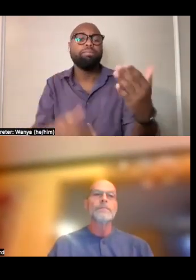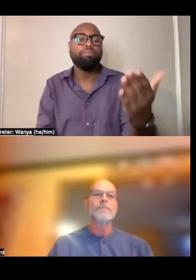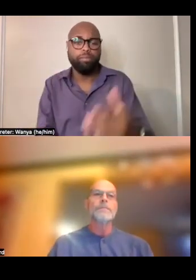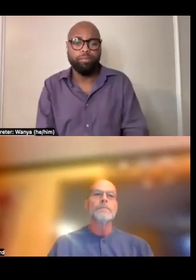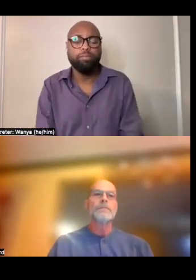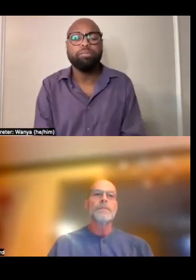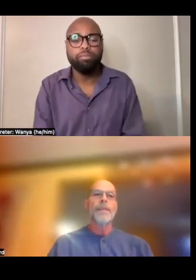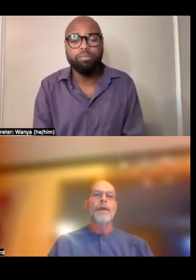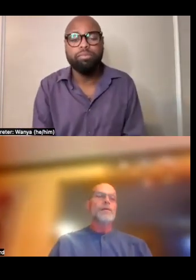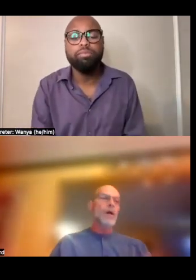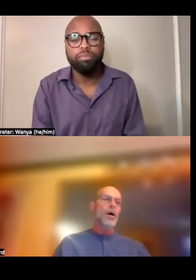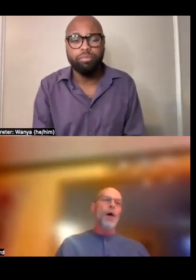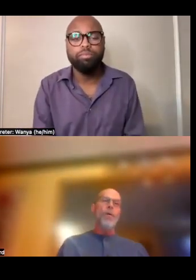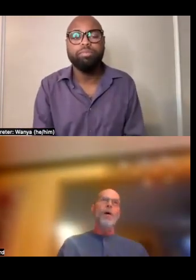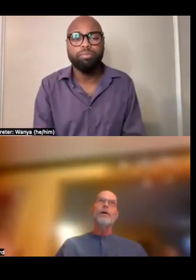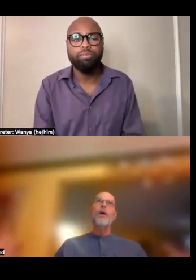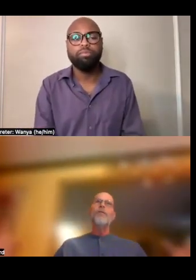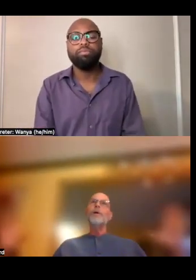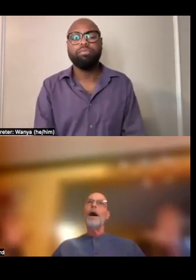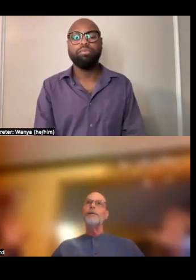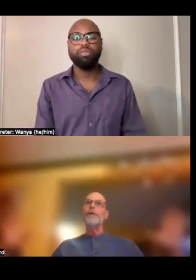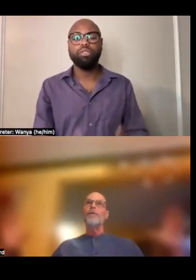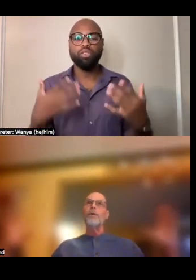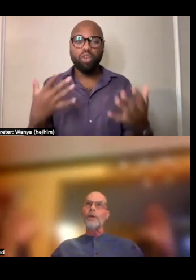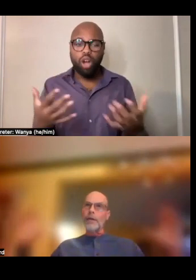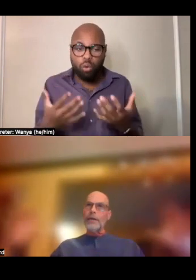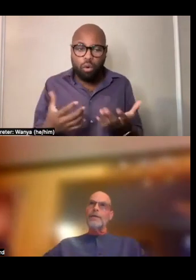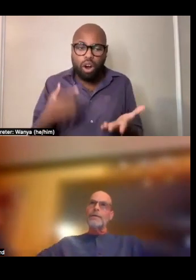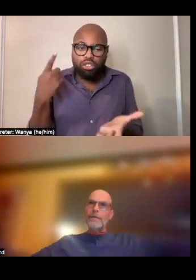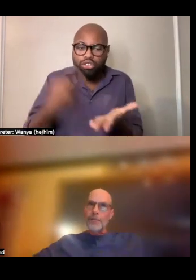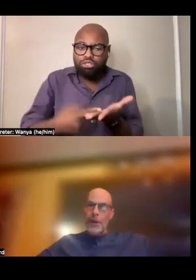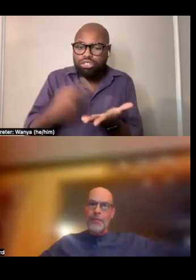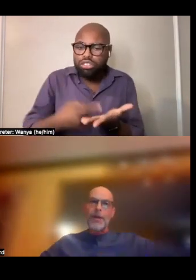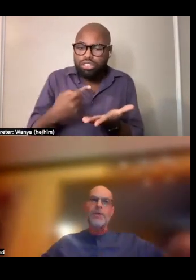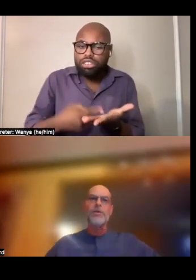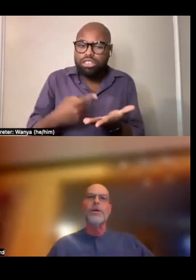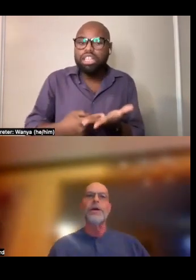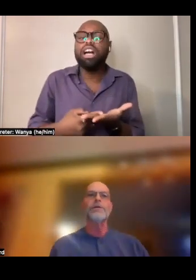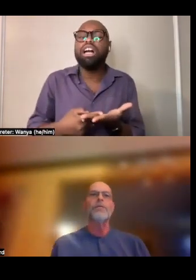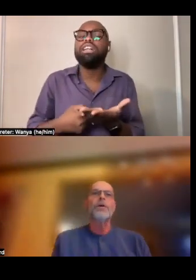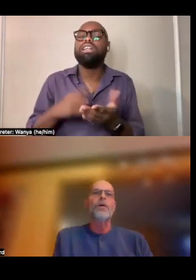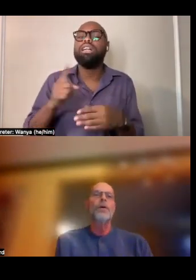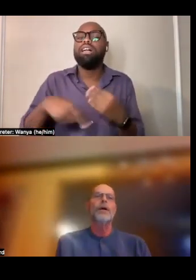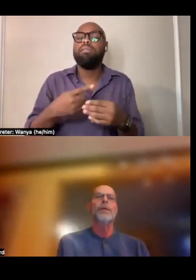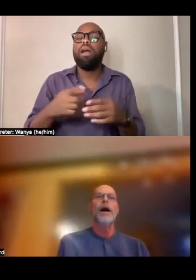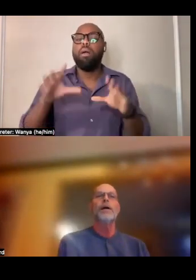So I wanted to go from kind of looking big picture here to real quick about